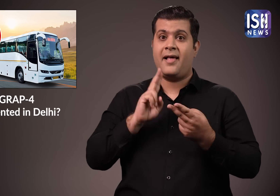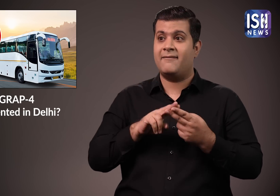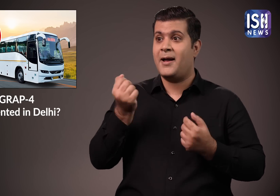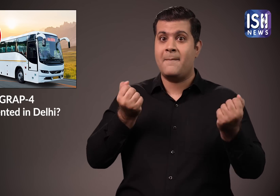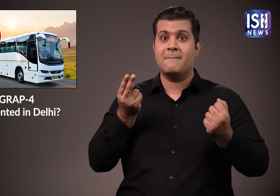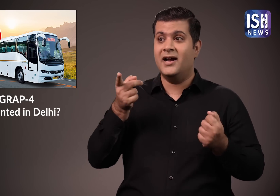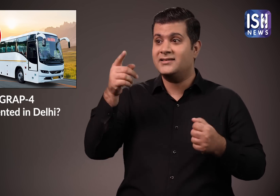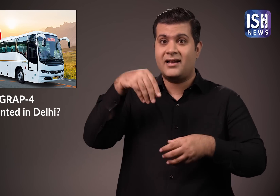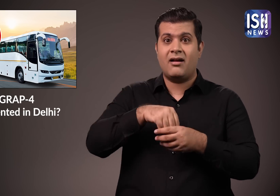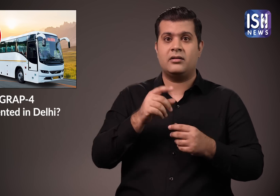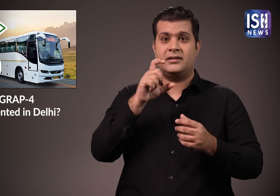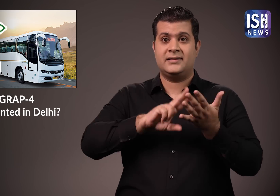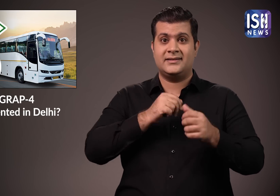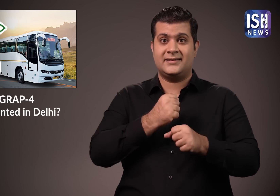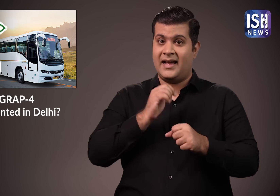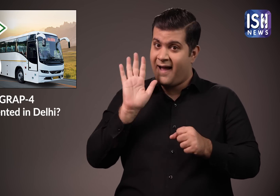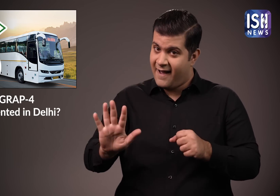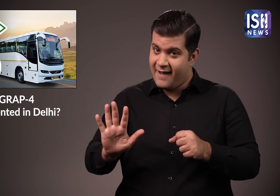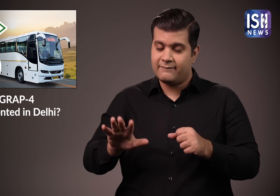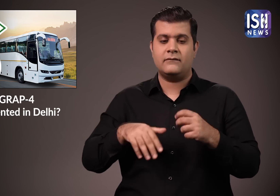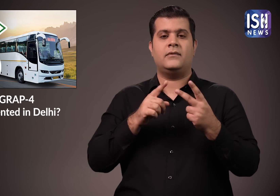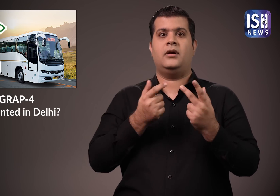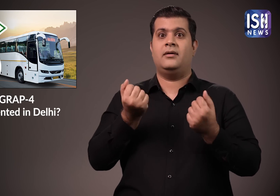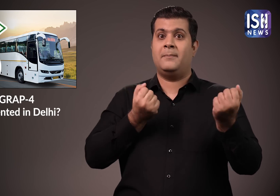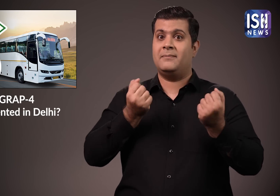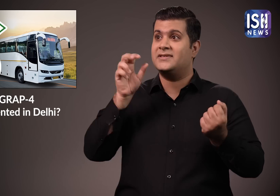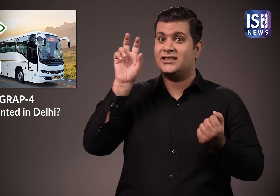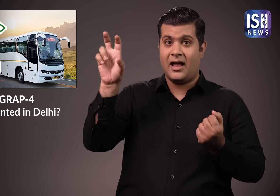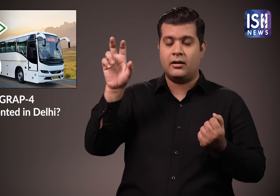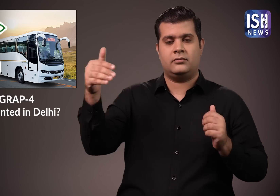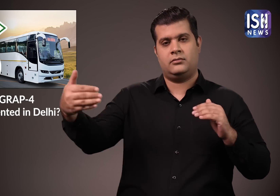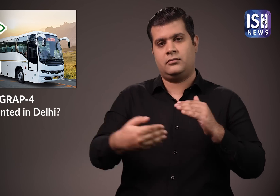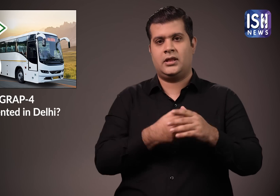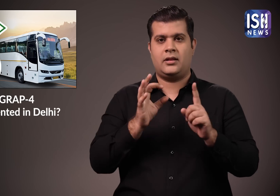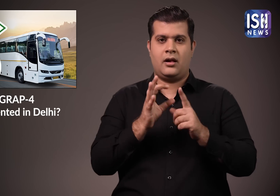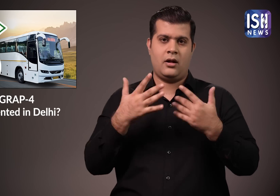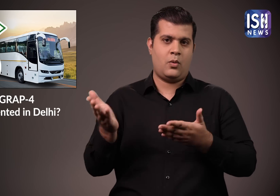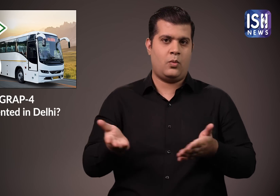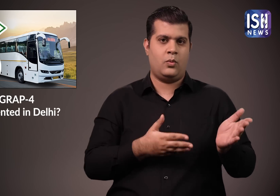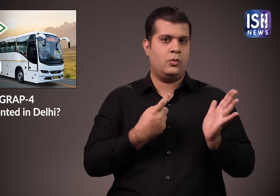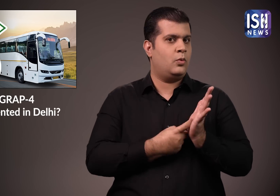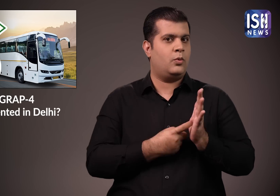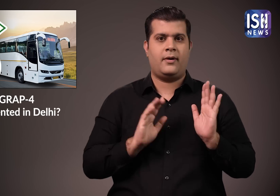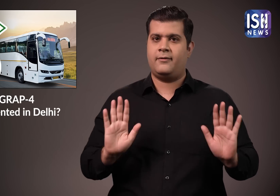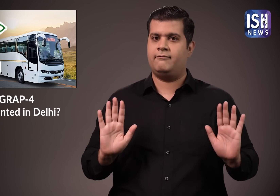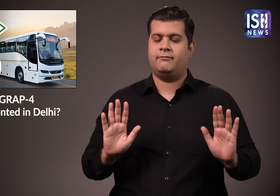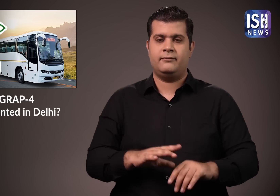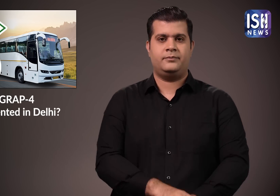Only CNG and electric inter-state buses will be allowed to enter Delhi.